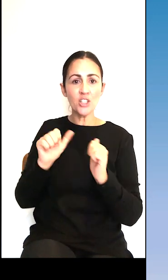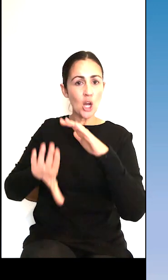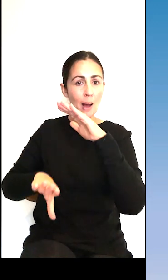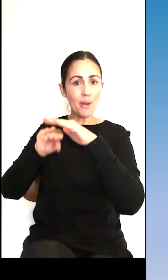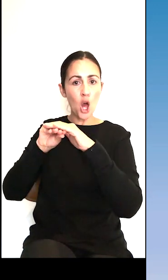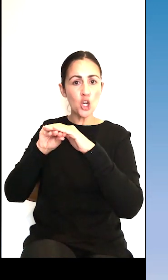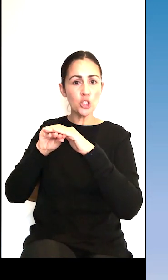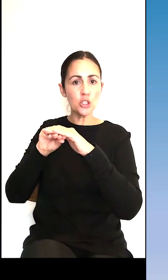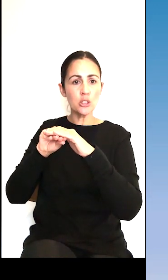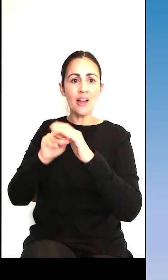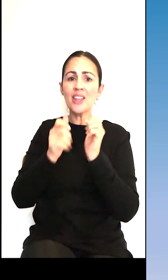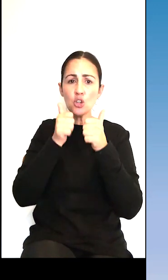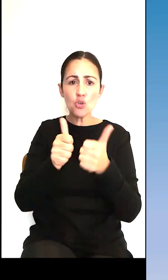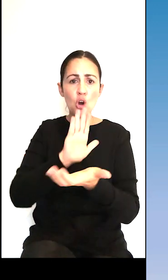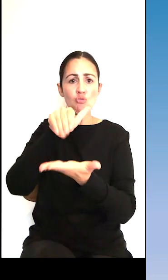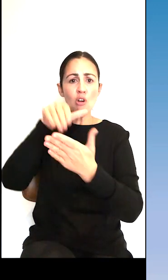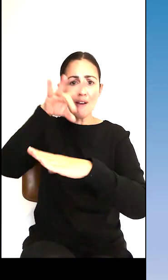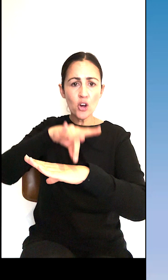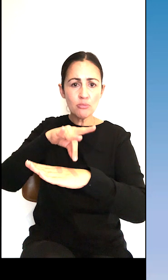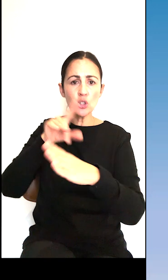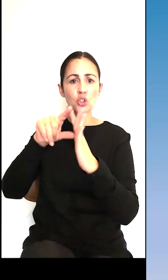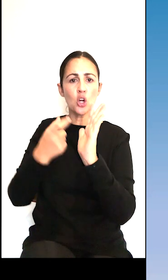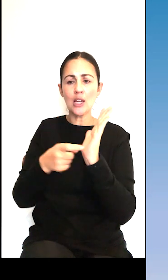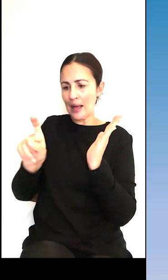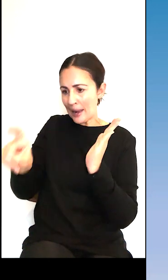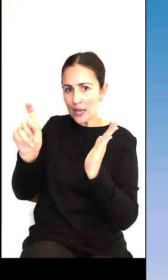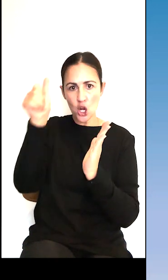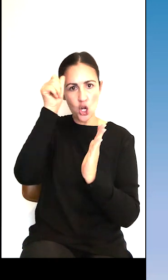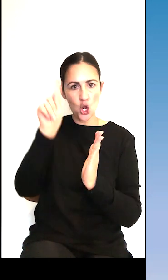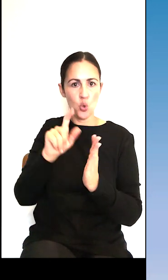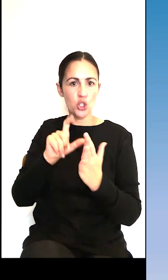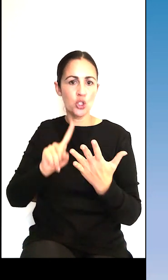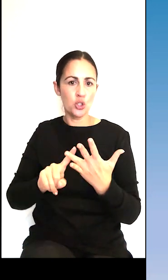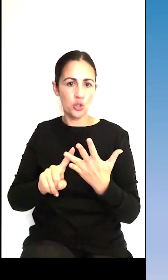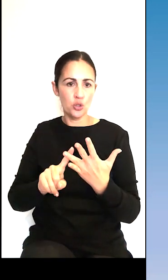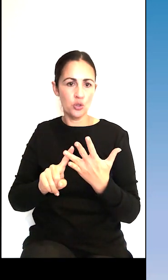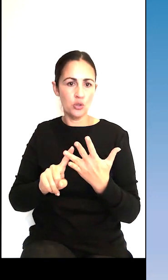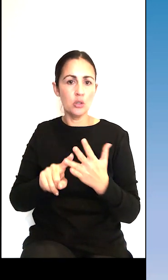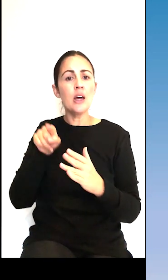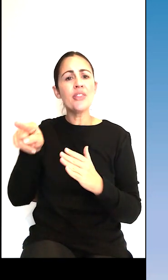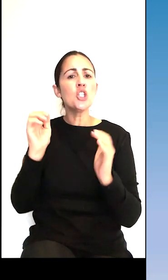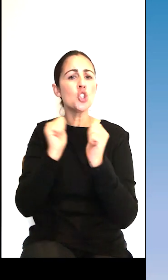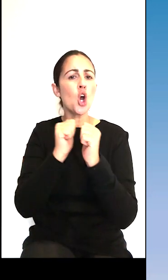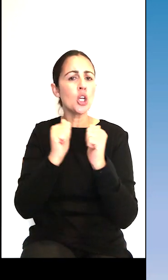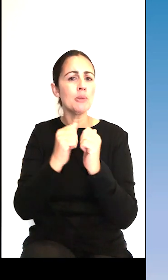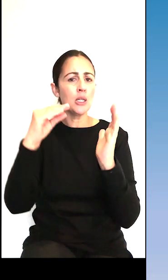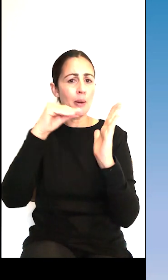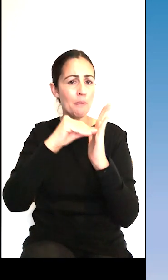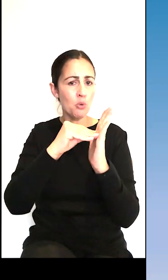are aware of the wishes of that person. And it will include names and contact details of the people who have access to